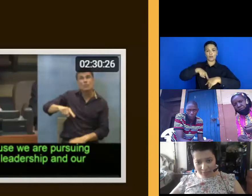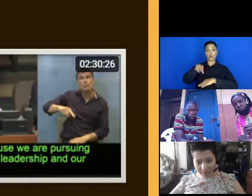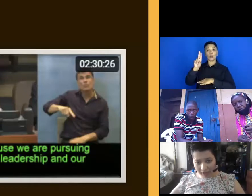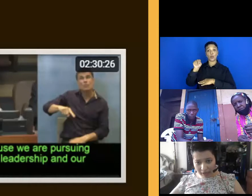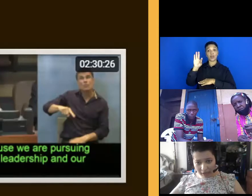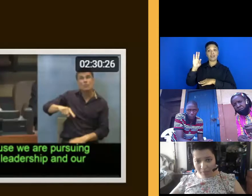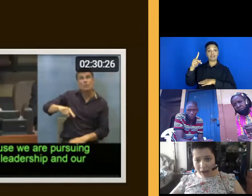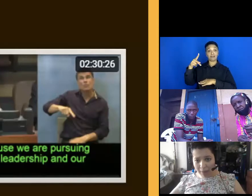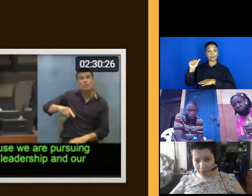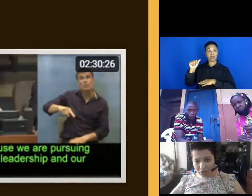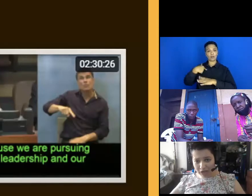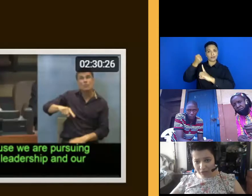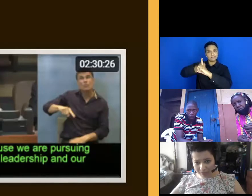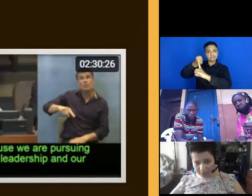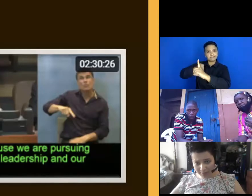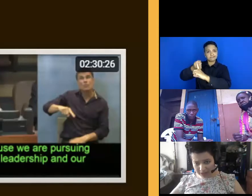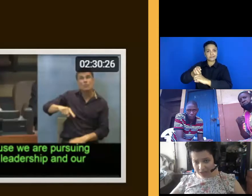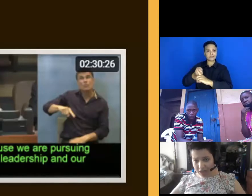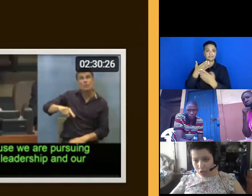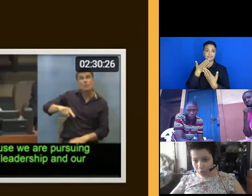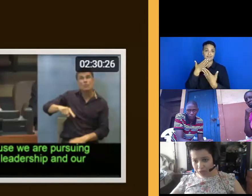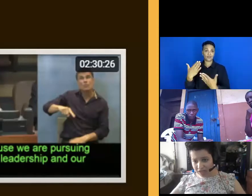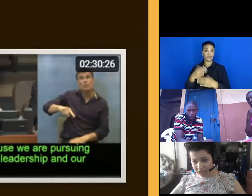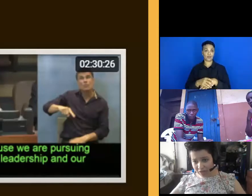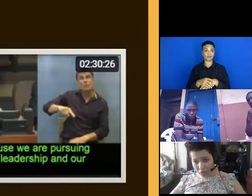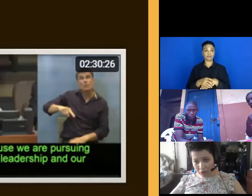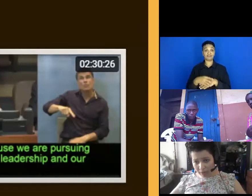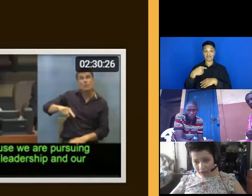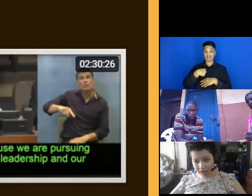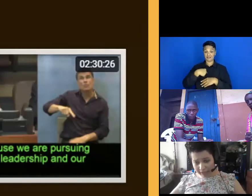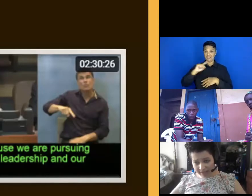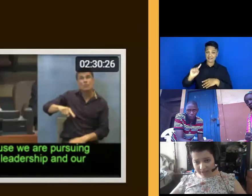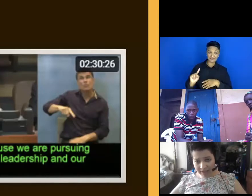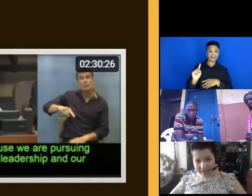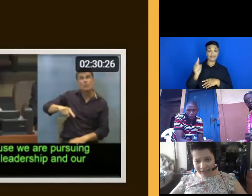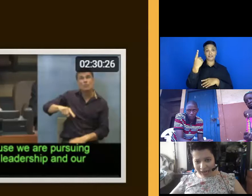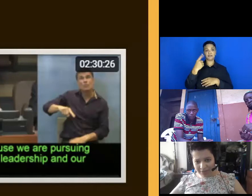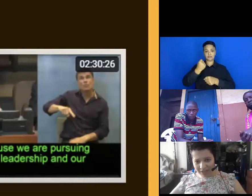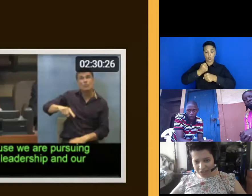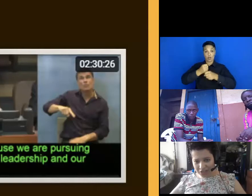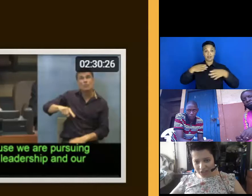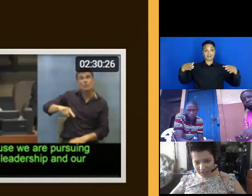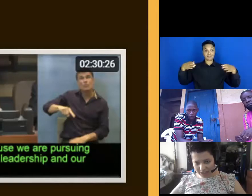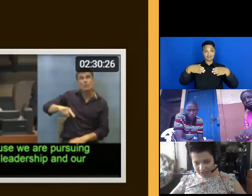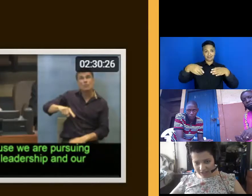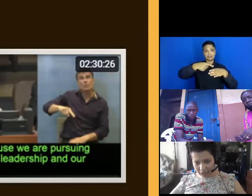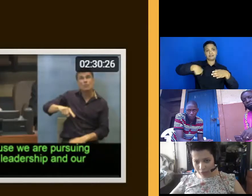became a personal commitment to present with my colleagues the gaps and challenges that women